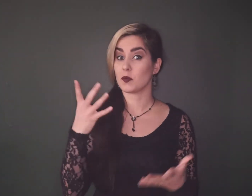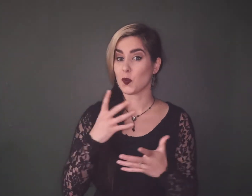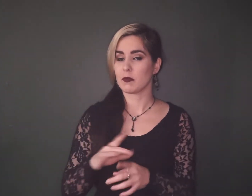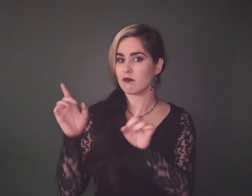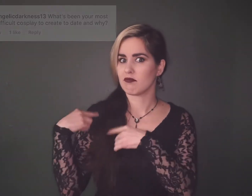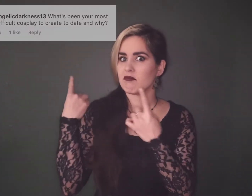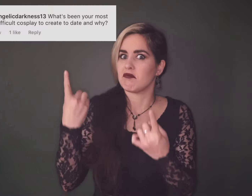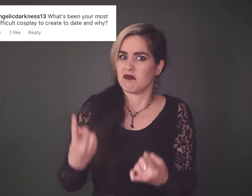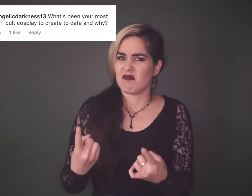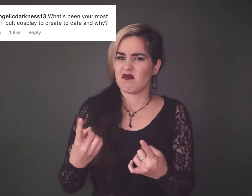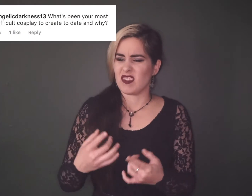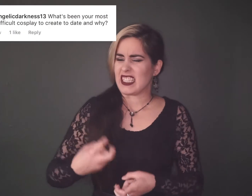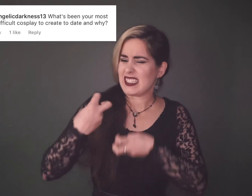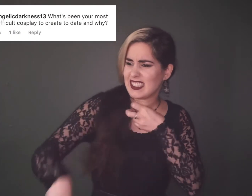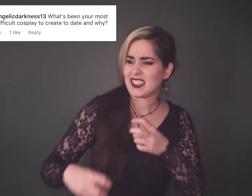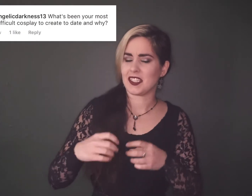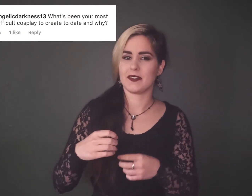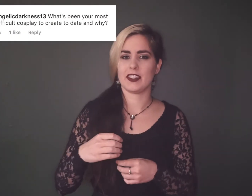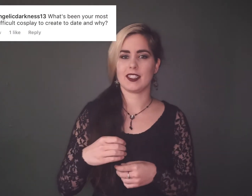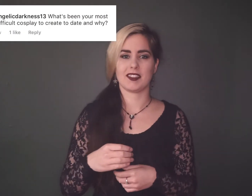What's been your most difficult cosplay to create to date and why?